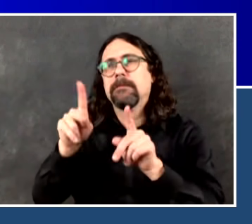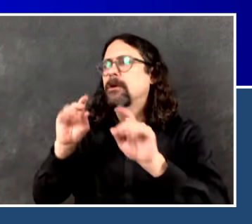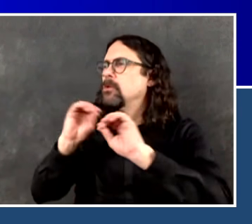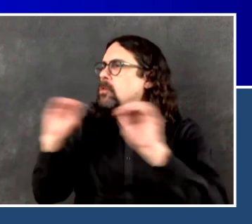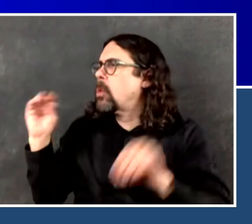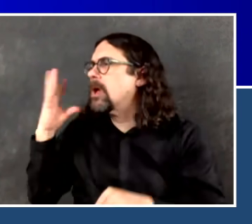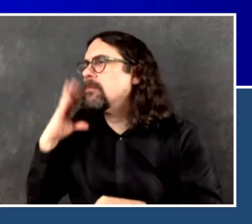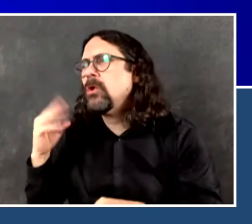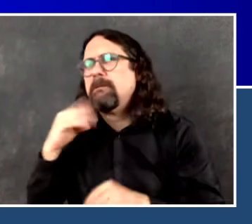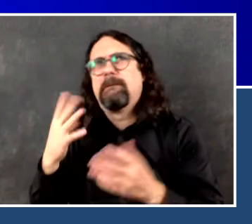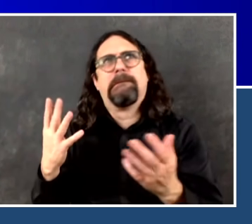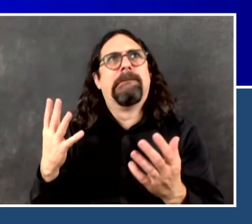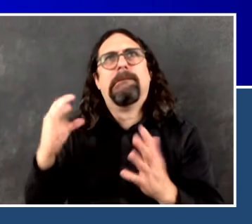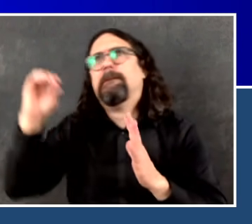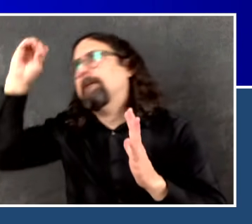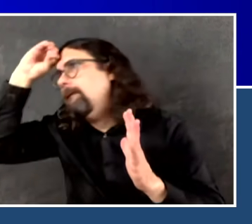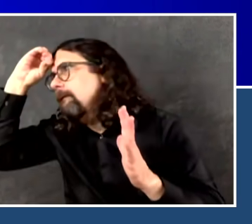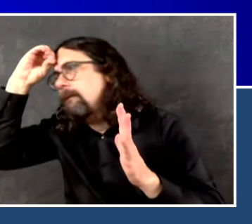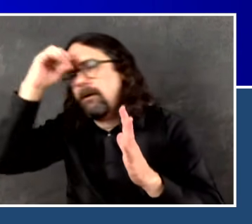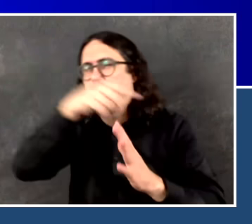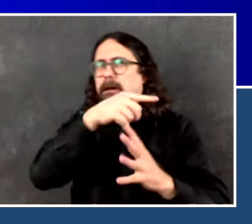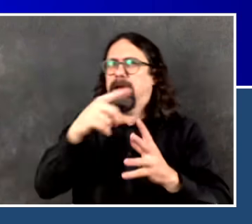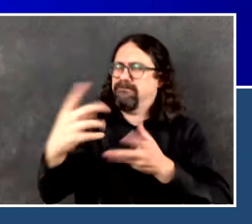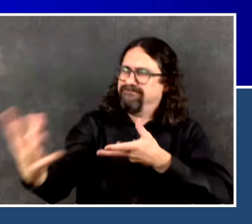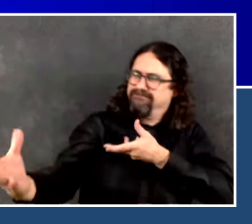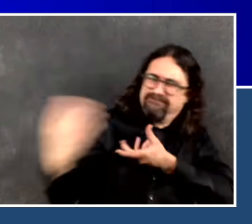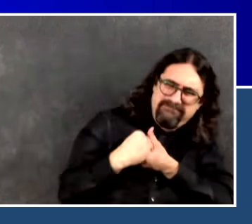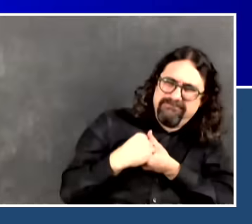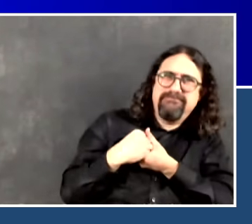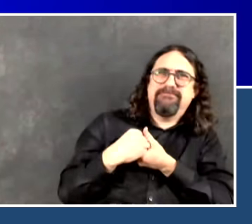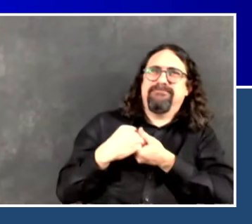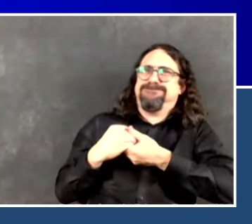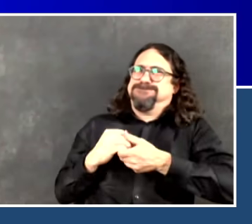GROUP. SHE'S WORKED TIRELESSLY TO FIGHT HUNGER IN THIS CITY. SHE'S A GREAT